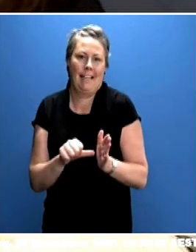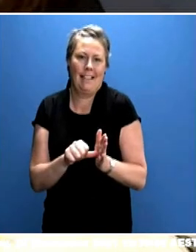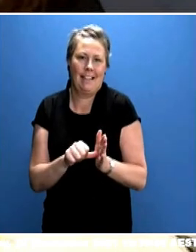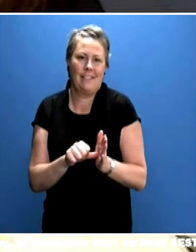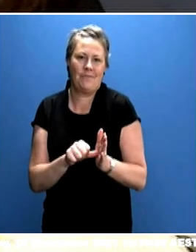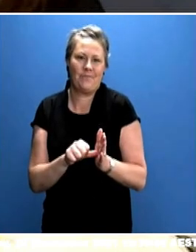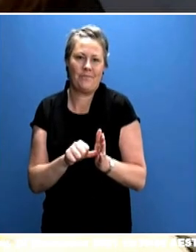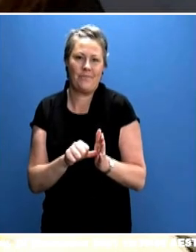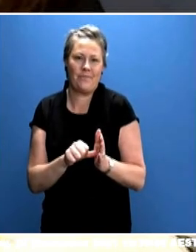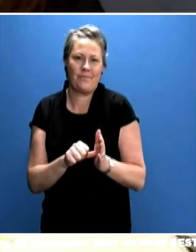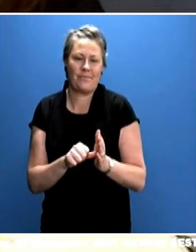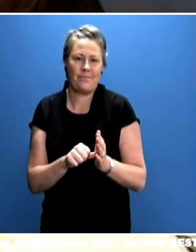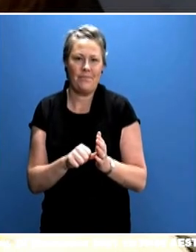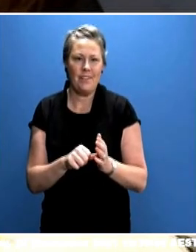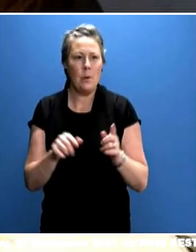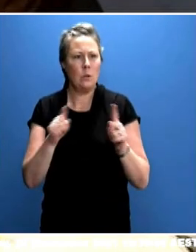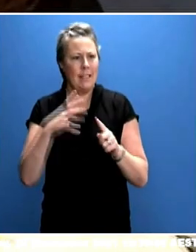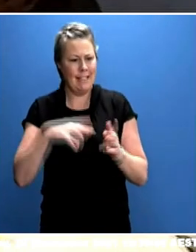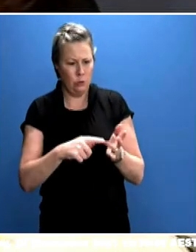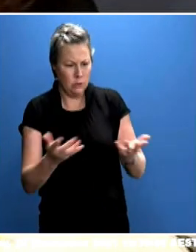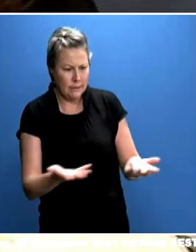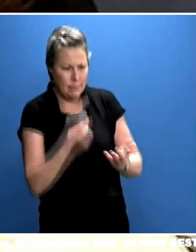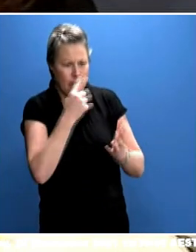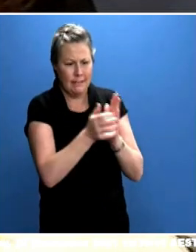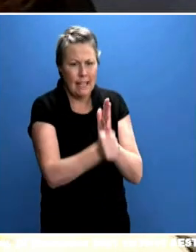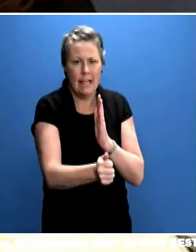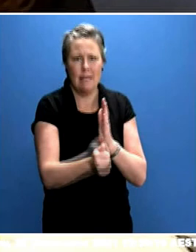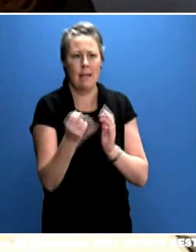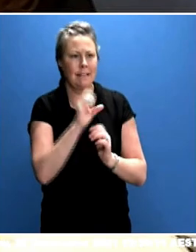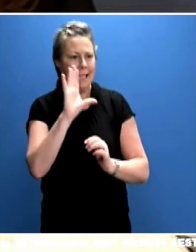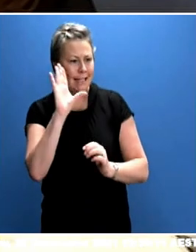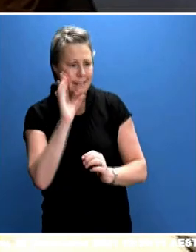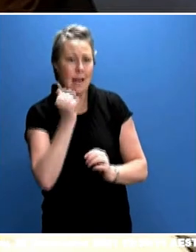You've got to build capacity, you've got to listen to Aboriginal communities,